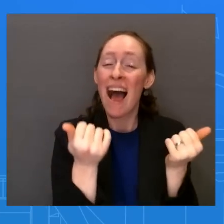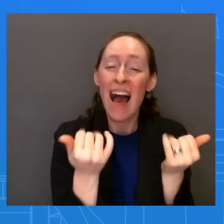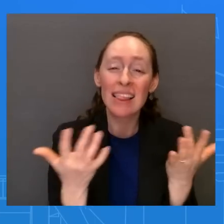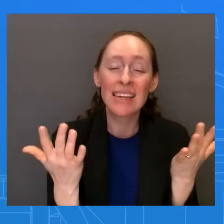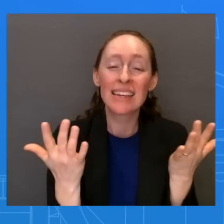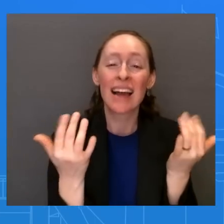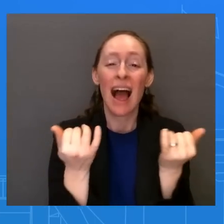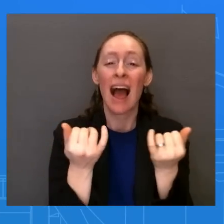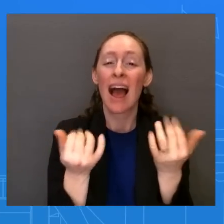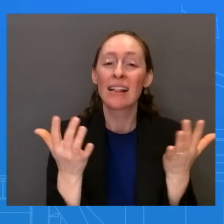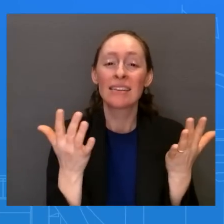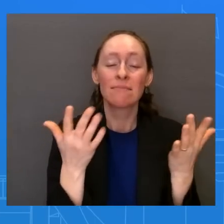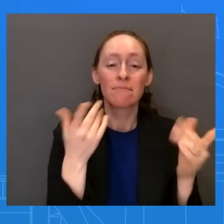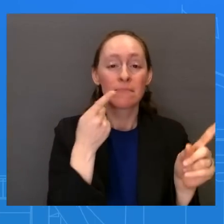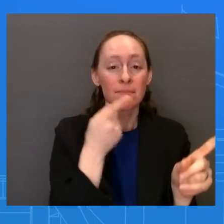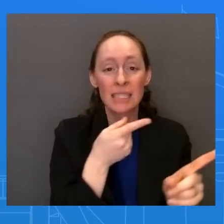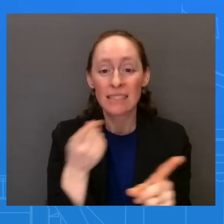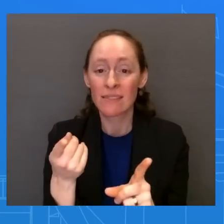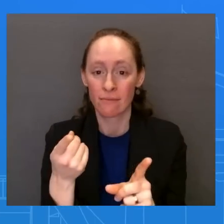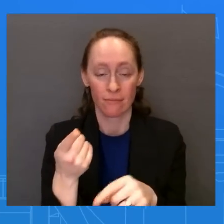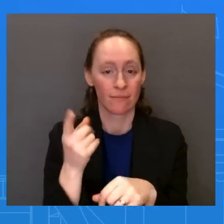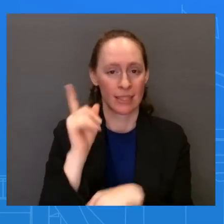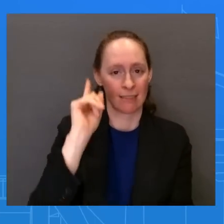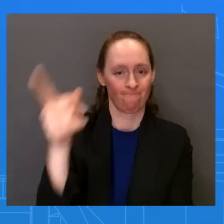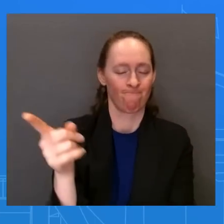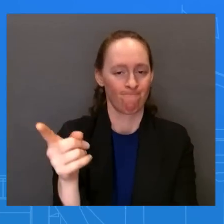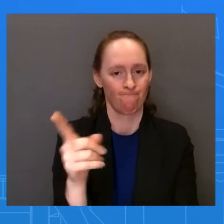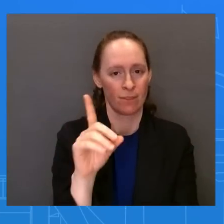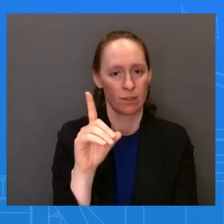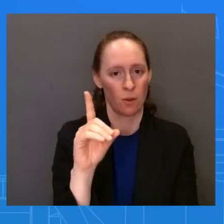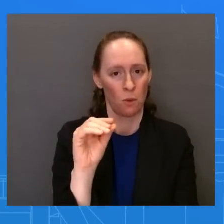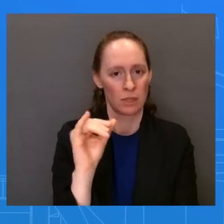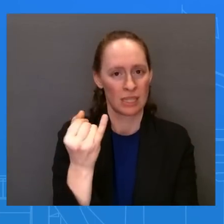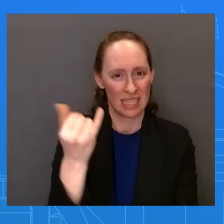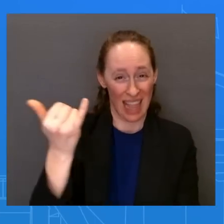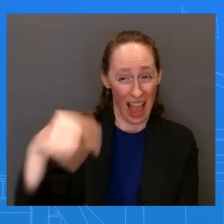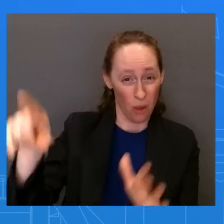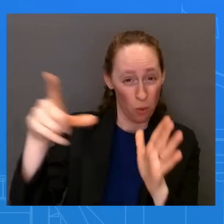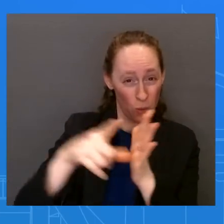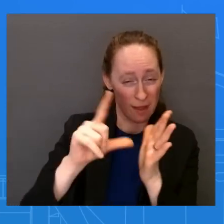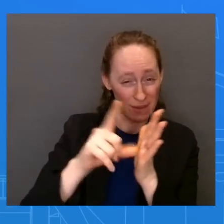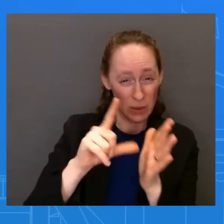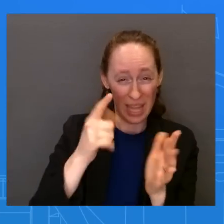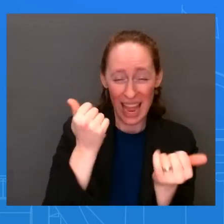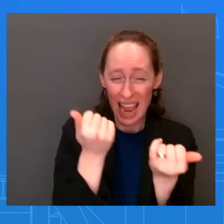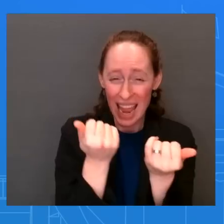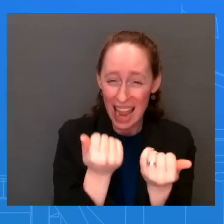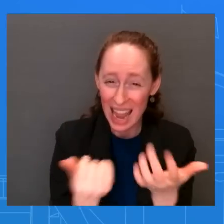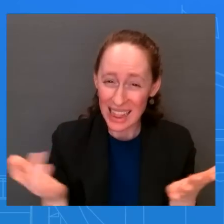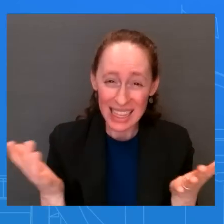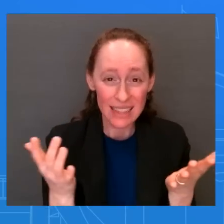that the Department of Justice is looking at, especially legal matters, investigations -- we do not comment from here, Peter. The Press: Got it.